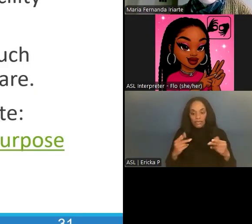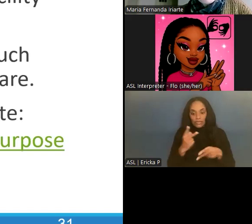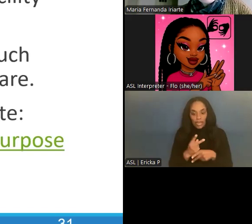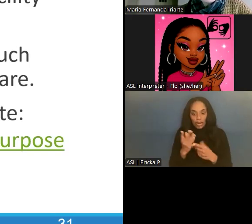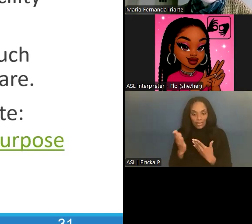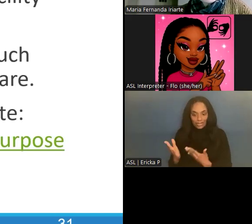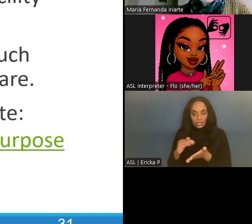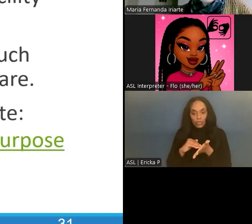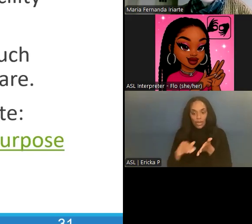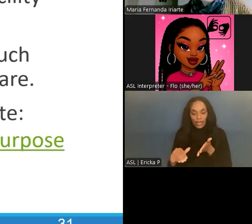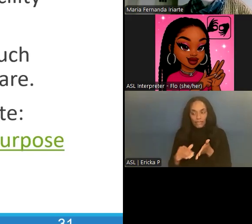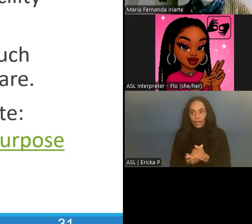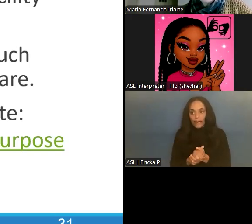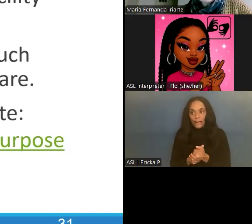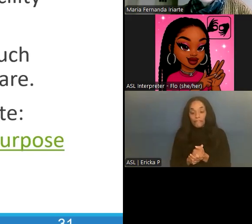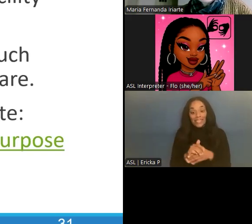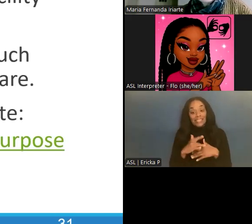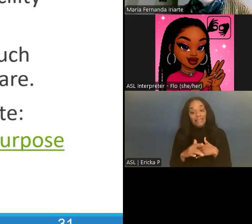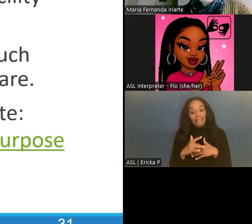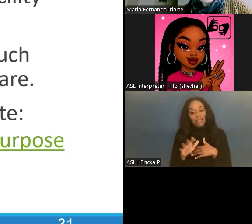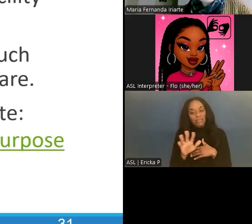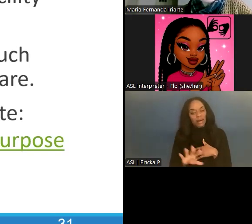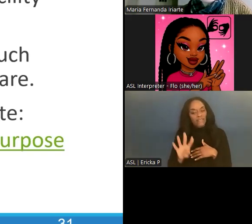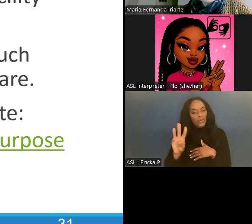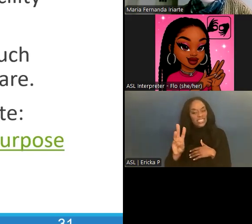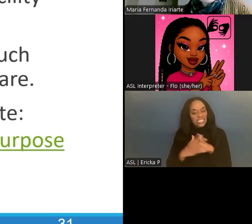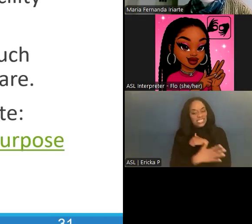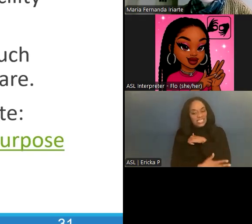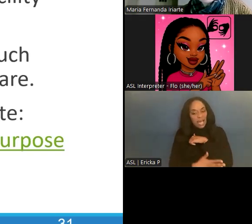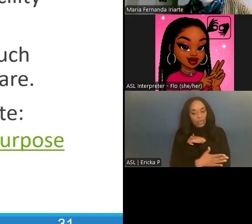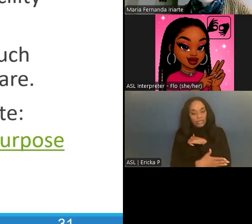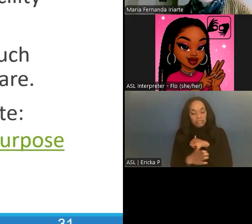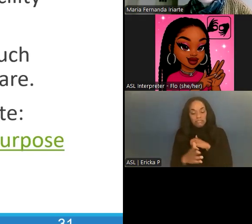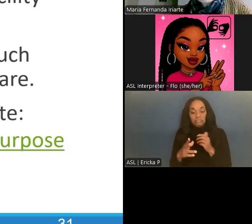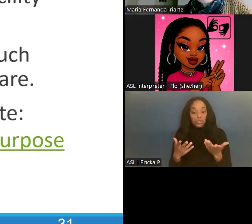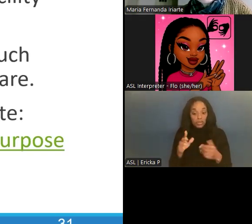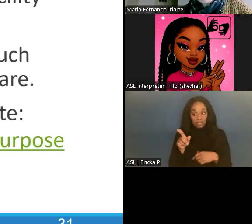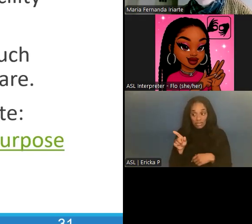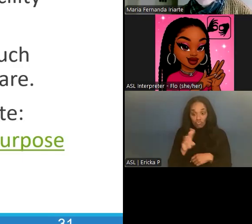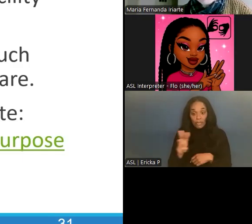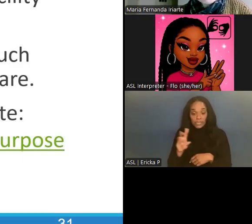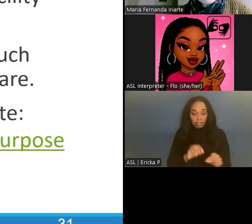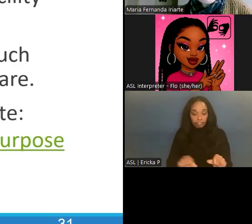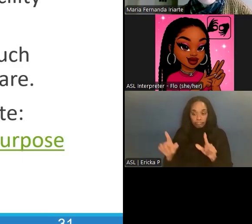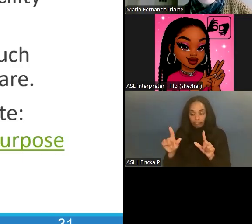And it's available in about 46 counties. So you can go on this website and find out if your county is there.